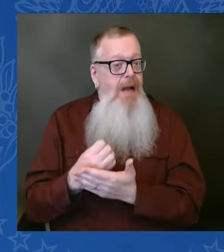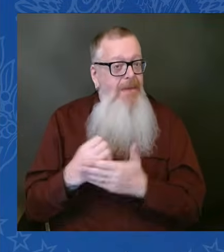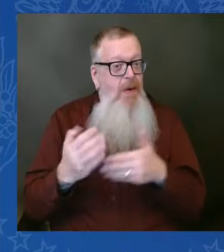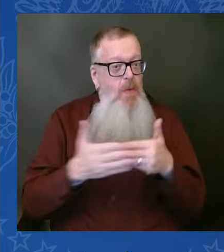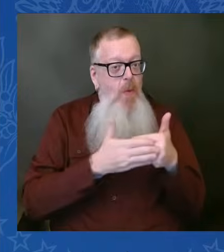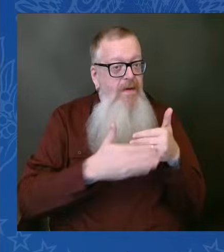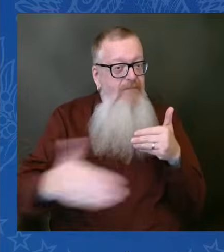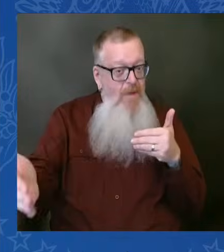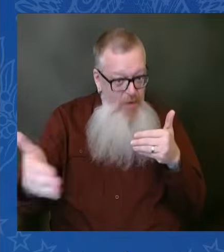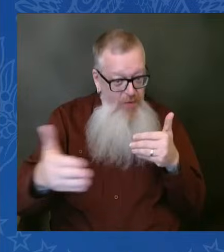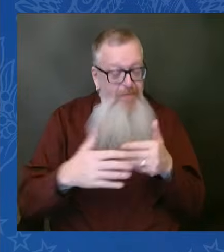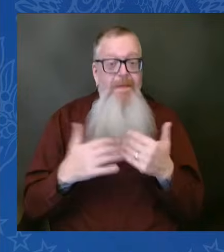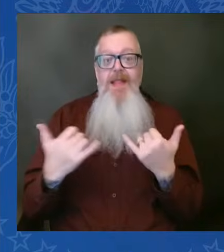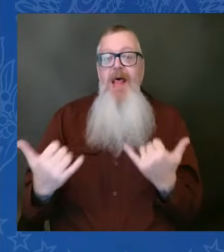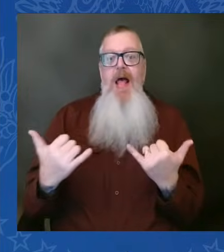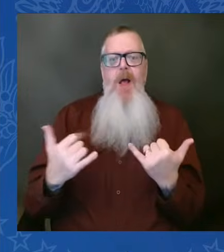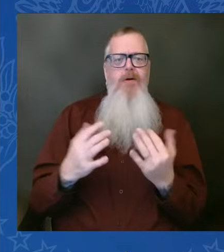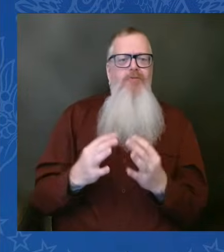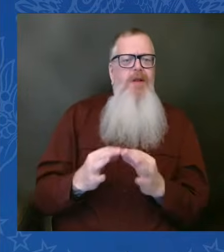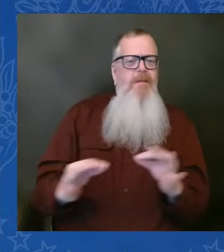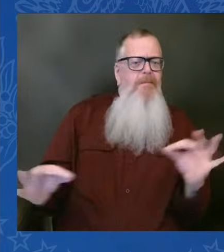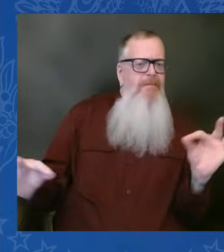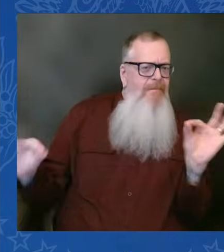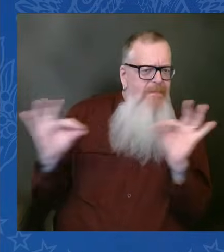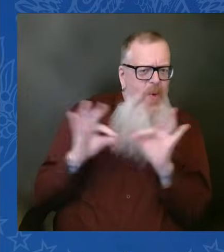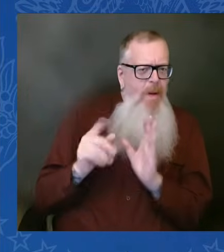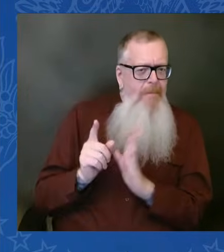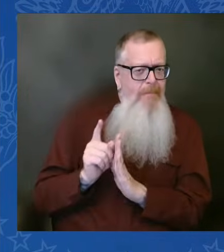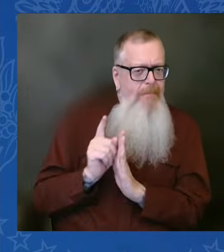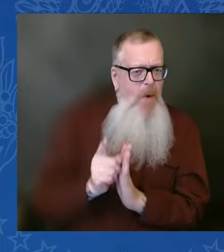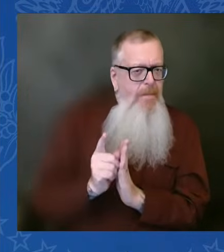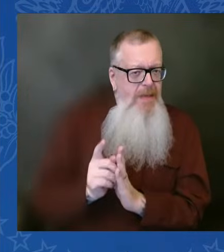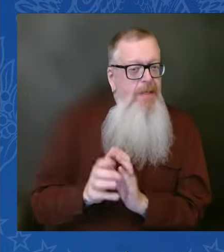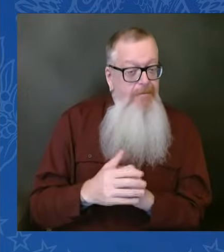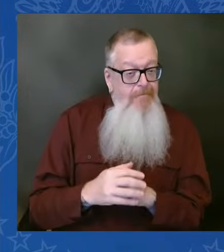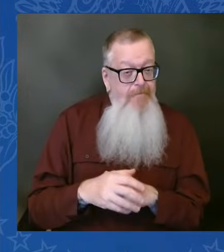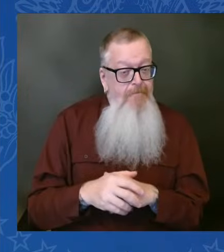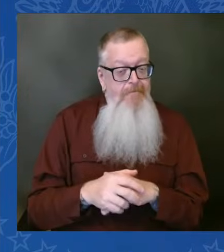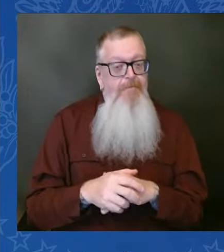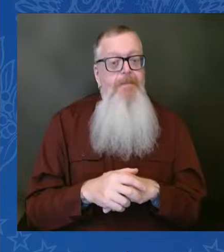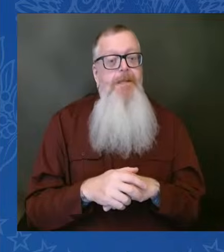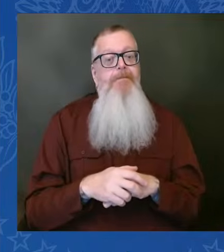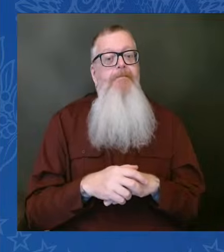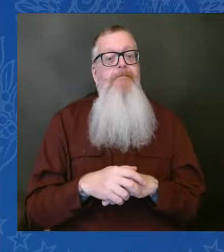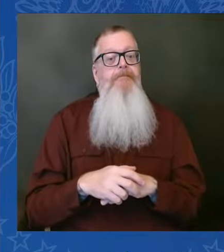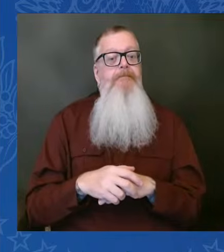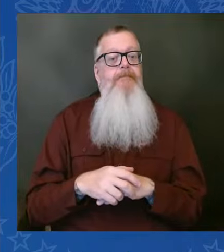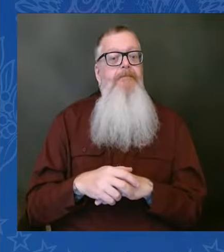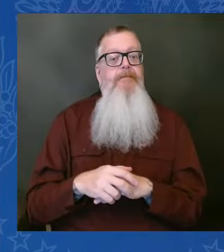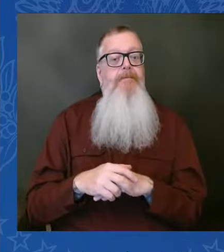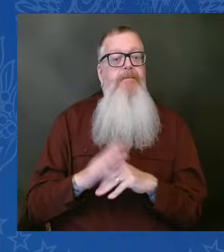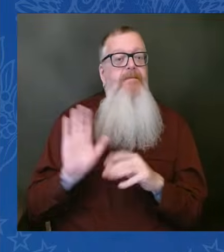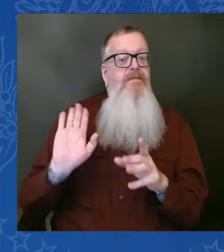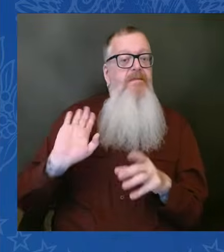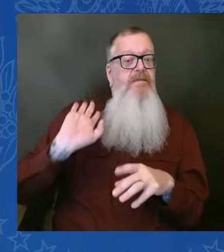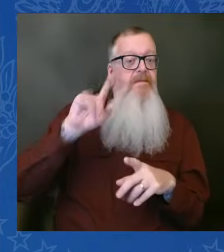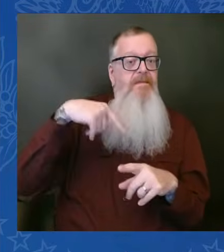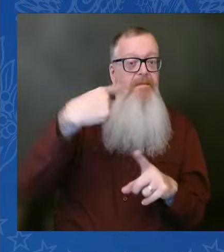moment in the direction the economy is going to take. Next month, my administration will end and a new administration will begin.